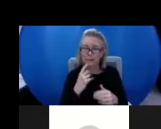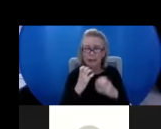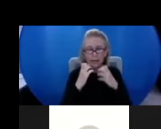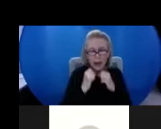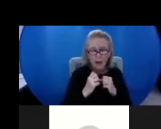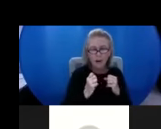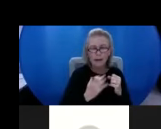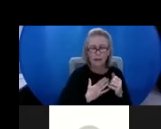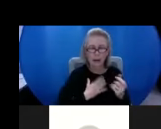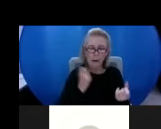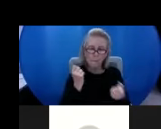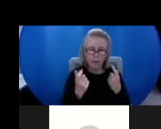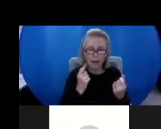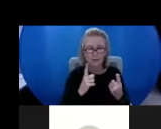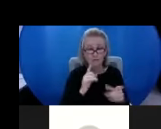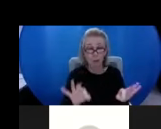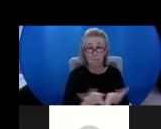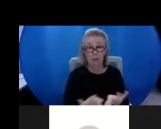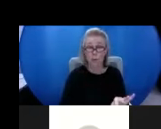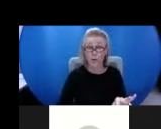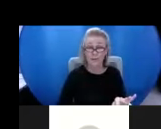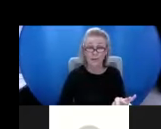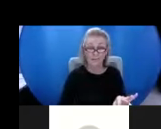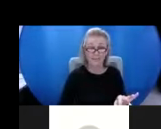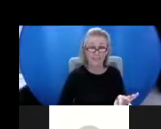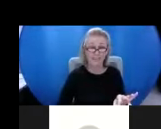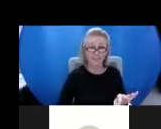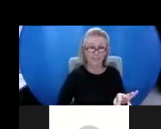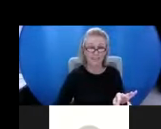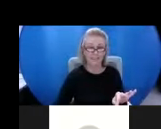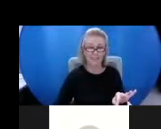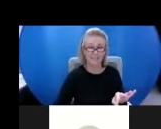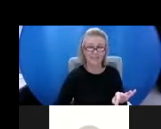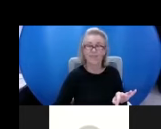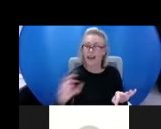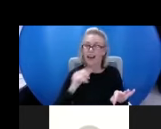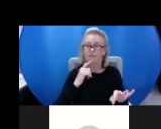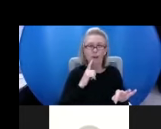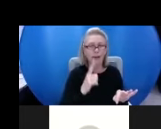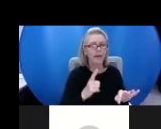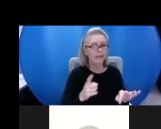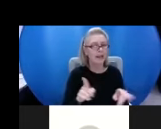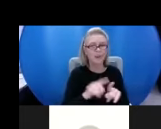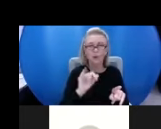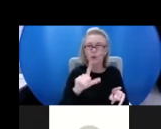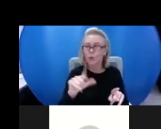is really important and I'm just like Julia said, like really grateful I'm in Professor Smith's like